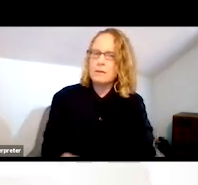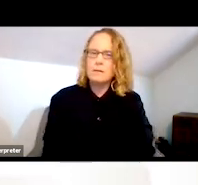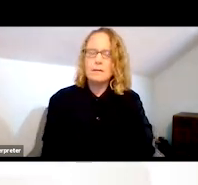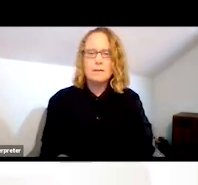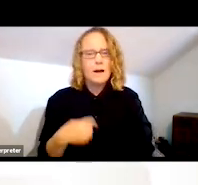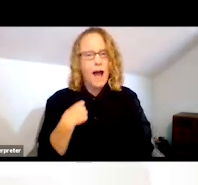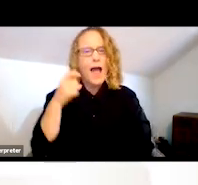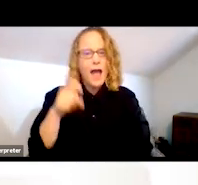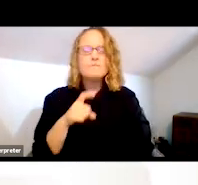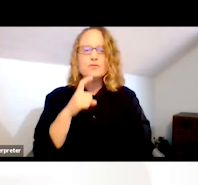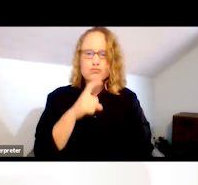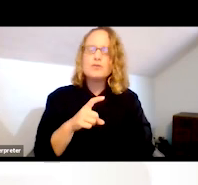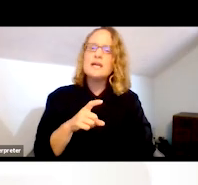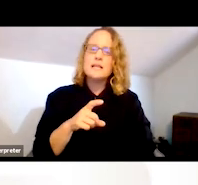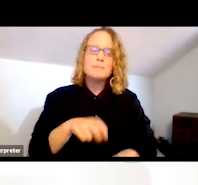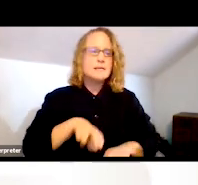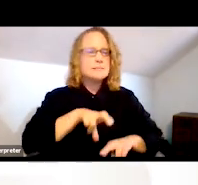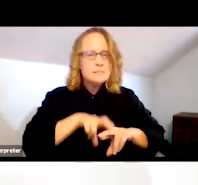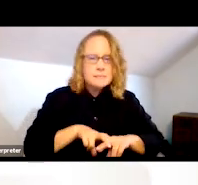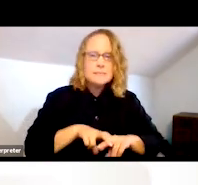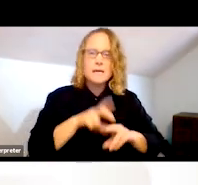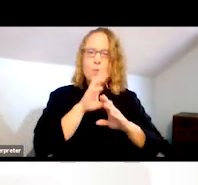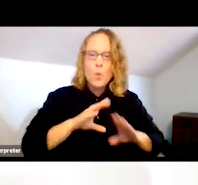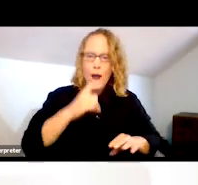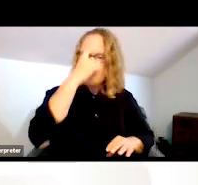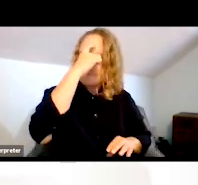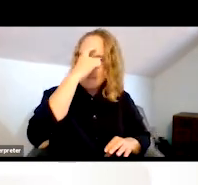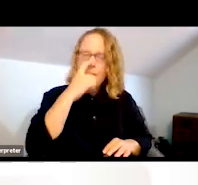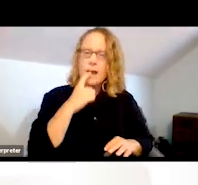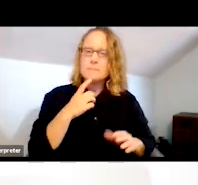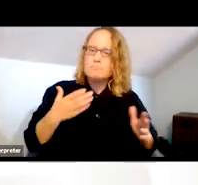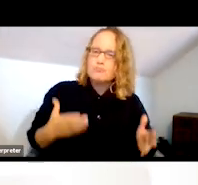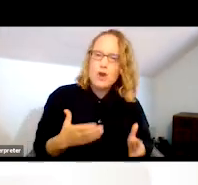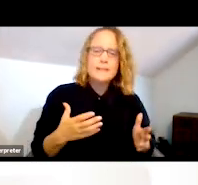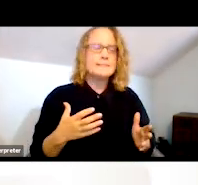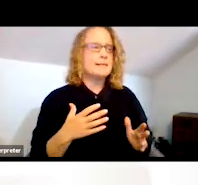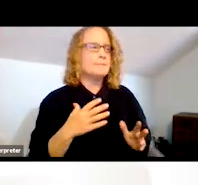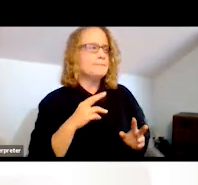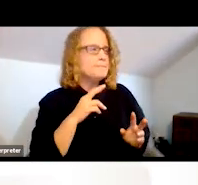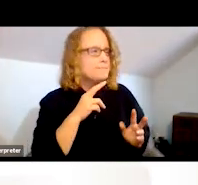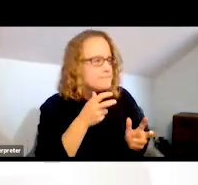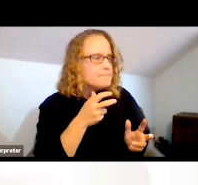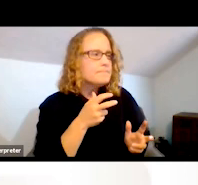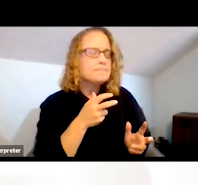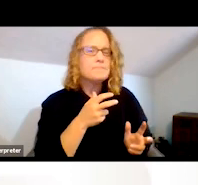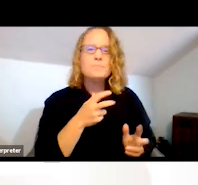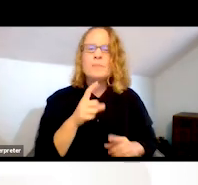and to help us find a solution for this problem. And I'm hearing what this person has to share with me.